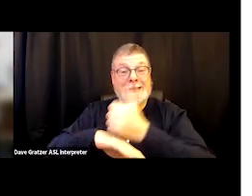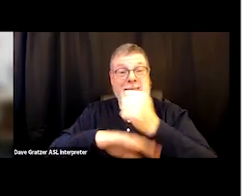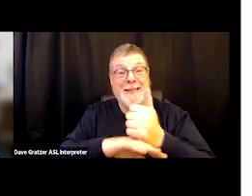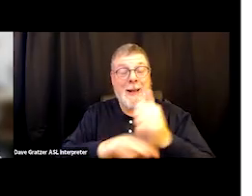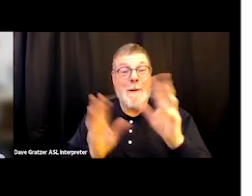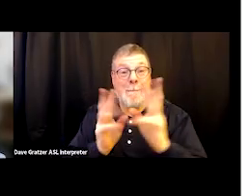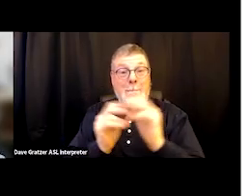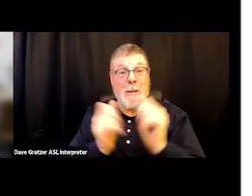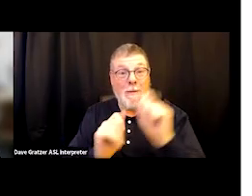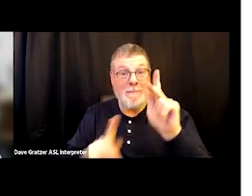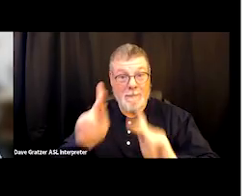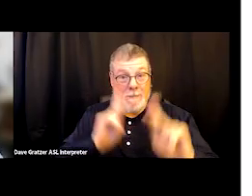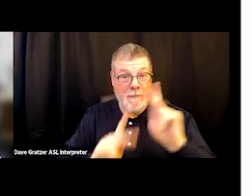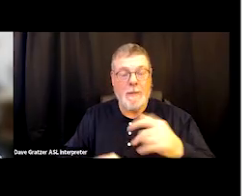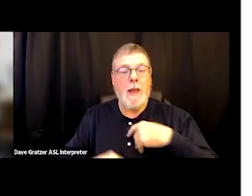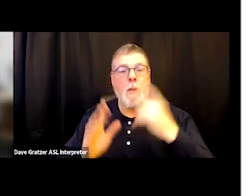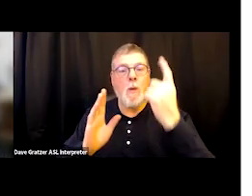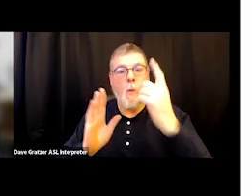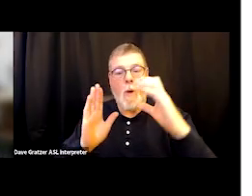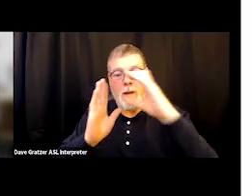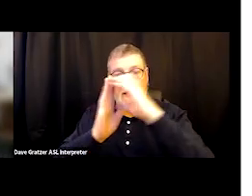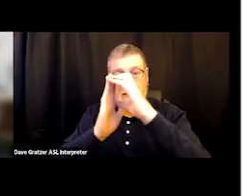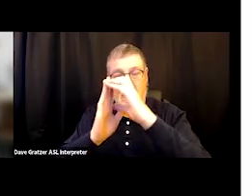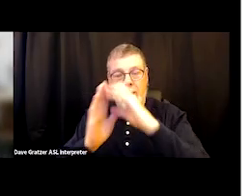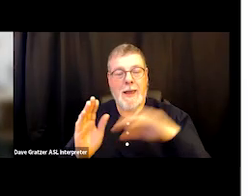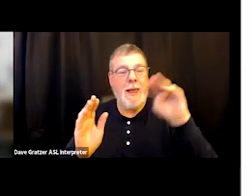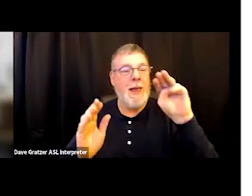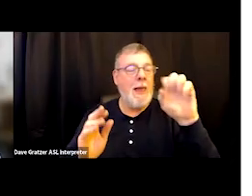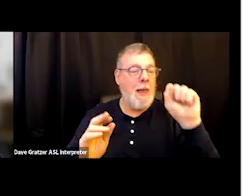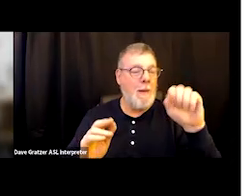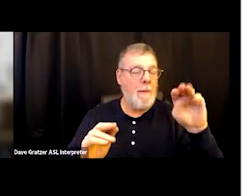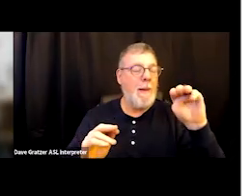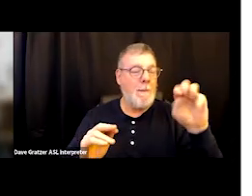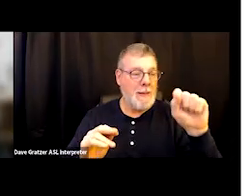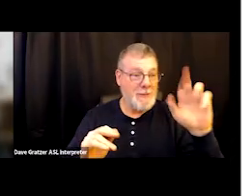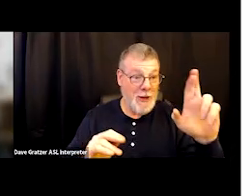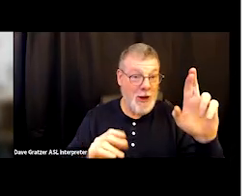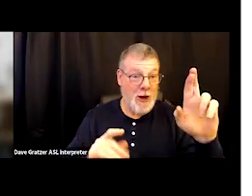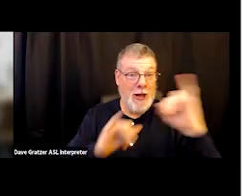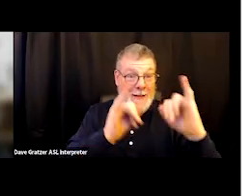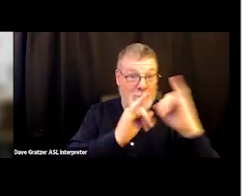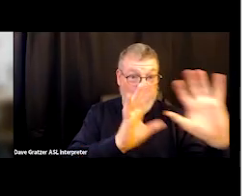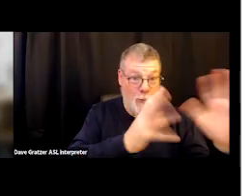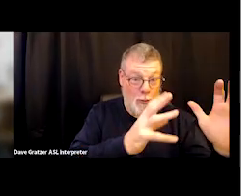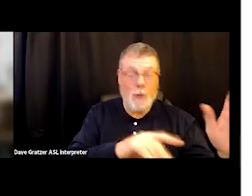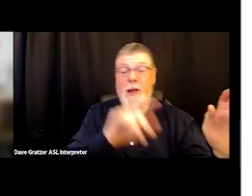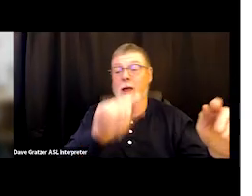is I will do one section of the MSR interview guide, and then the other half of my appointment